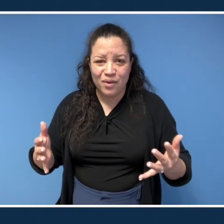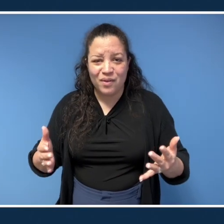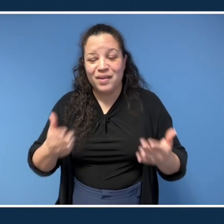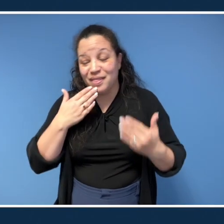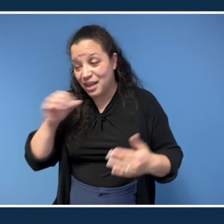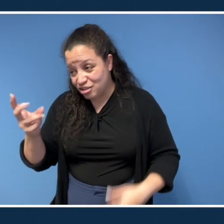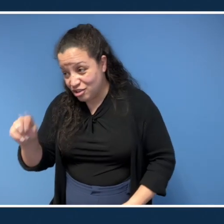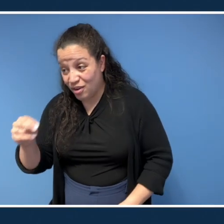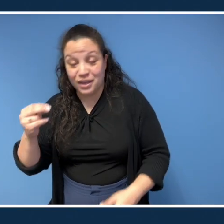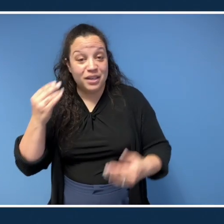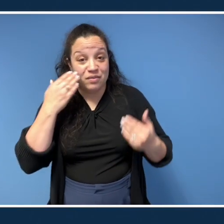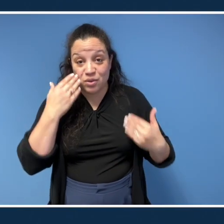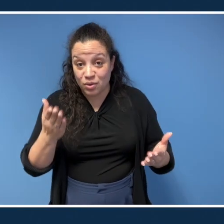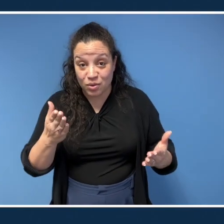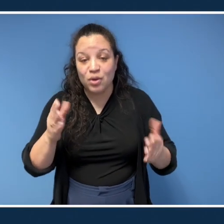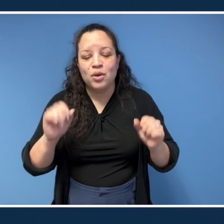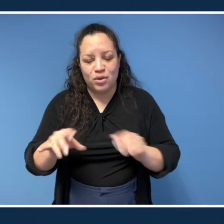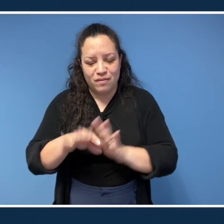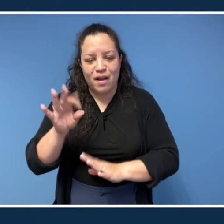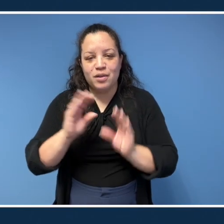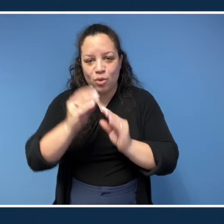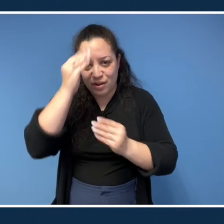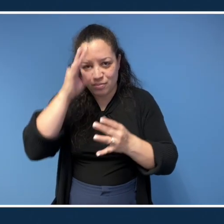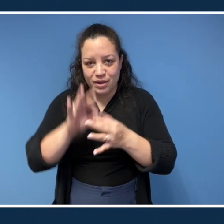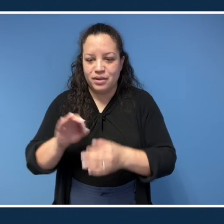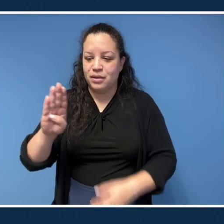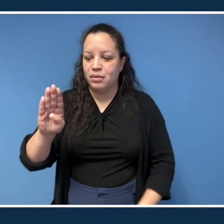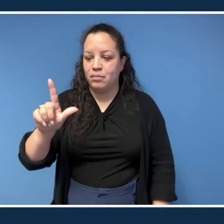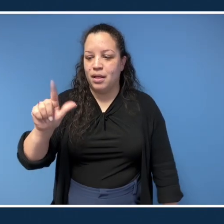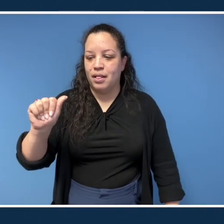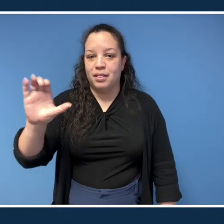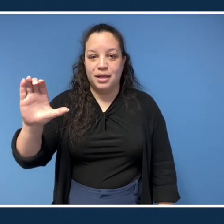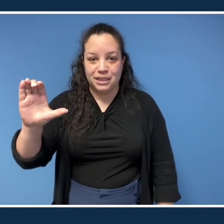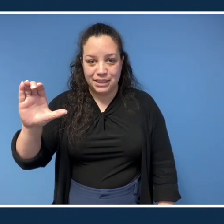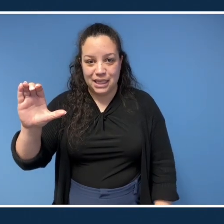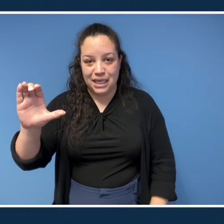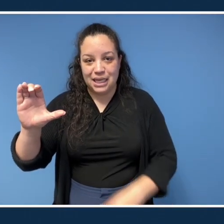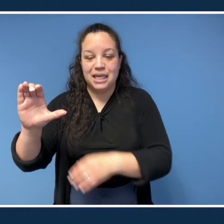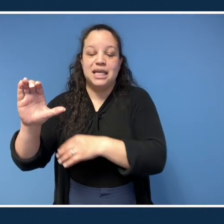if you're not familiar, you can find out more about the Black Report, that's BLAC, Black Learners Advisory Committee online.